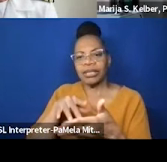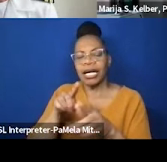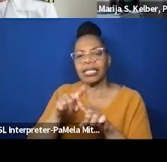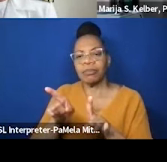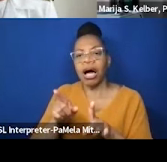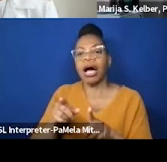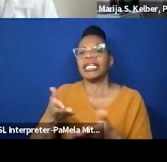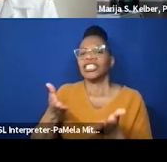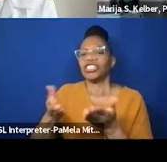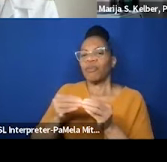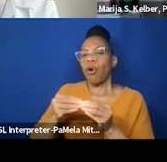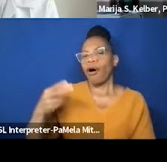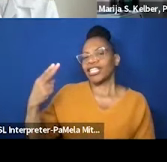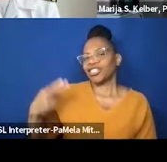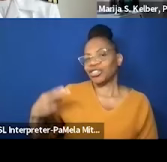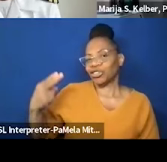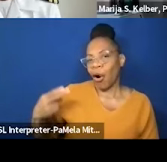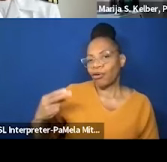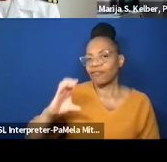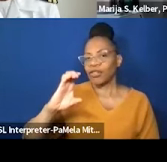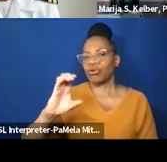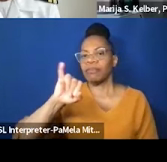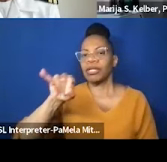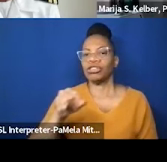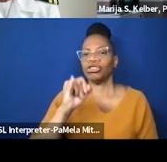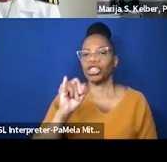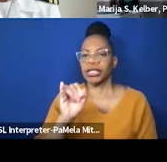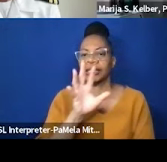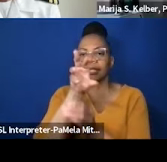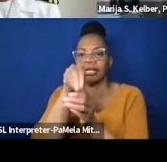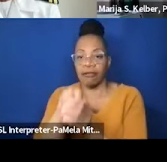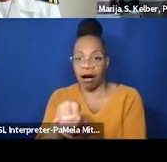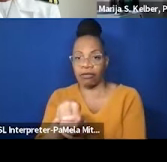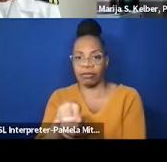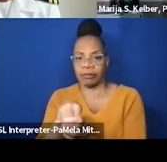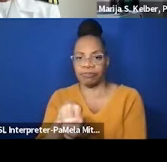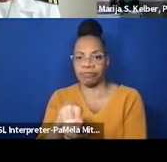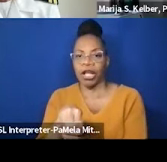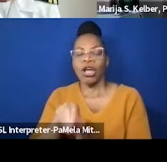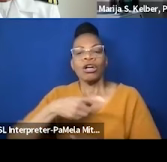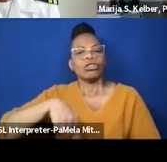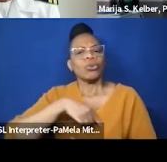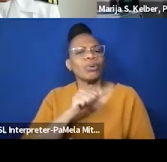at criminal justice involvement. And so we don't really know